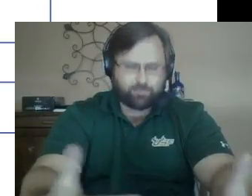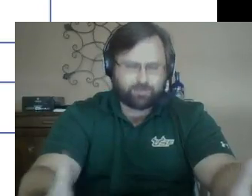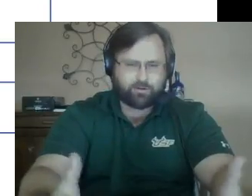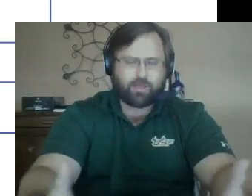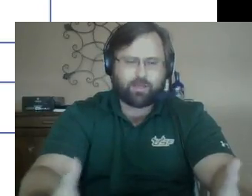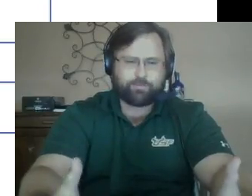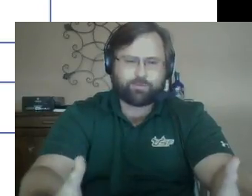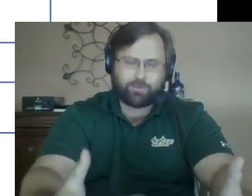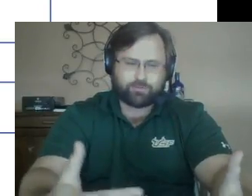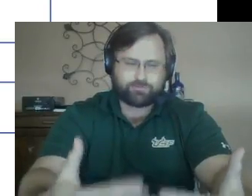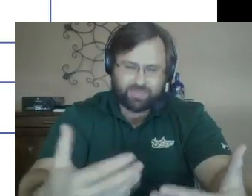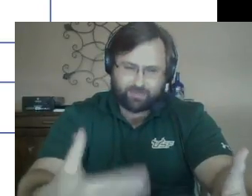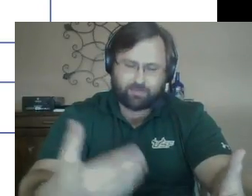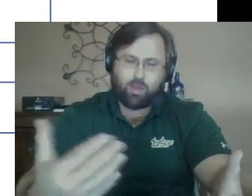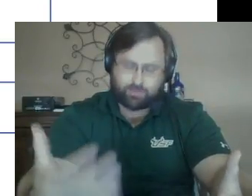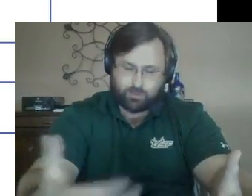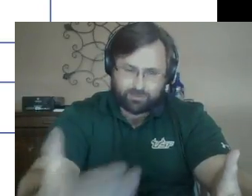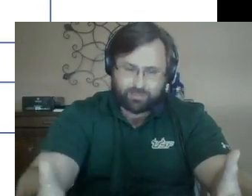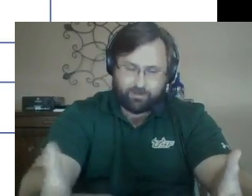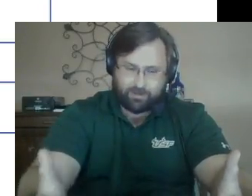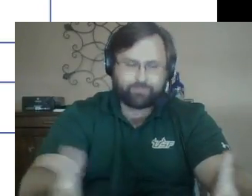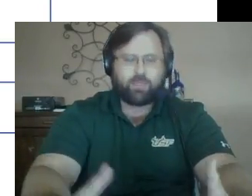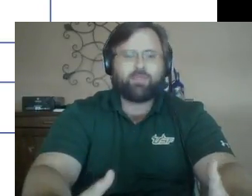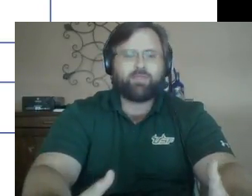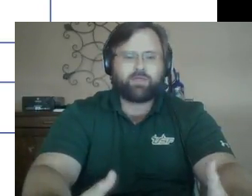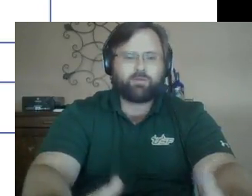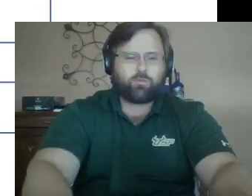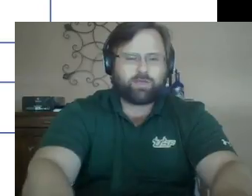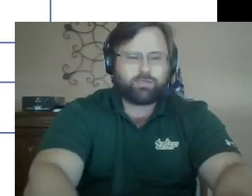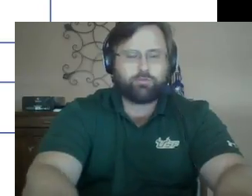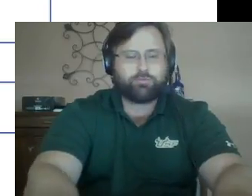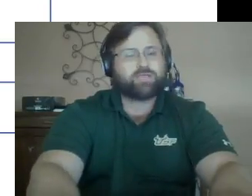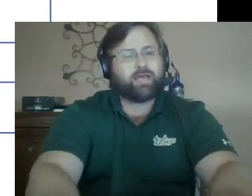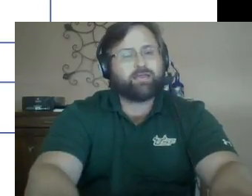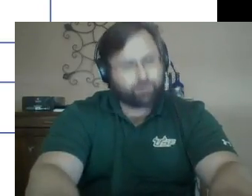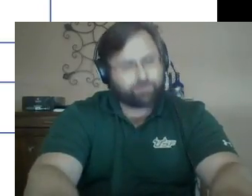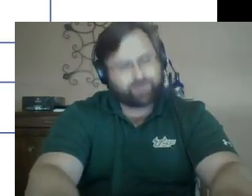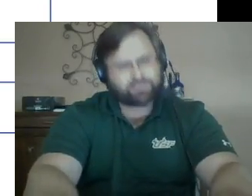that we are saying or declaring then we use an affirmative facial